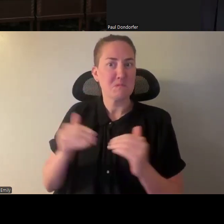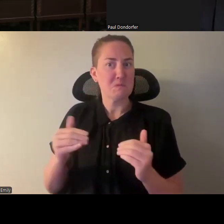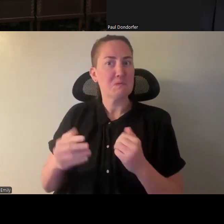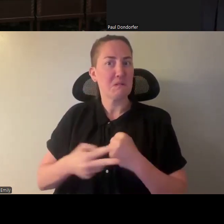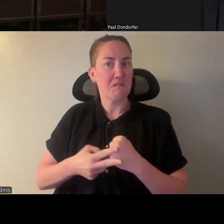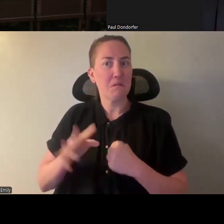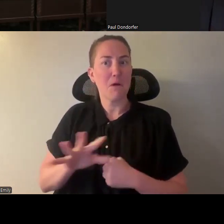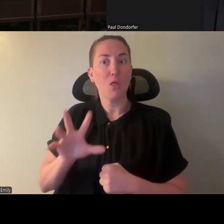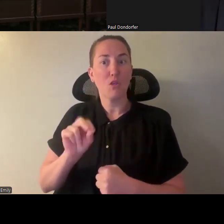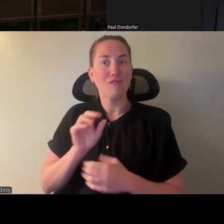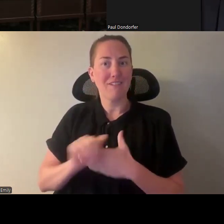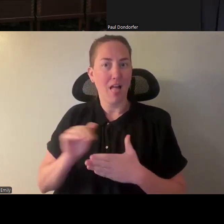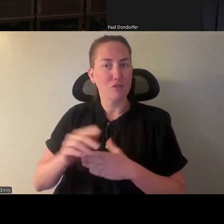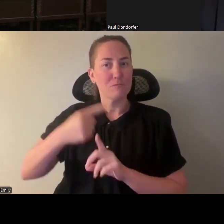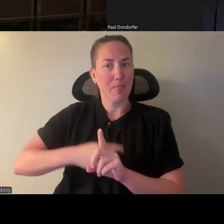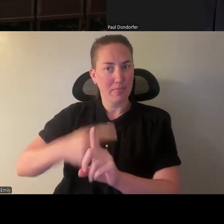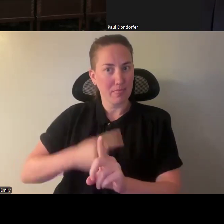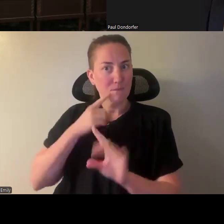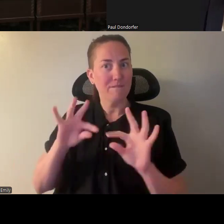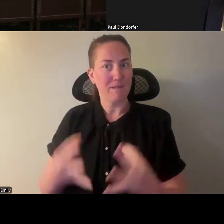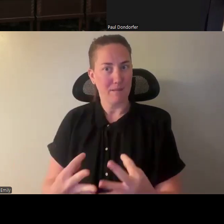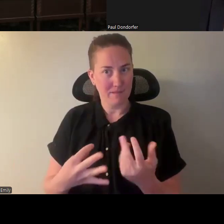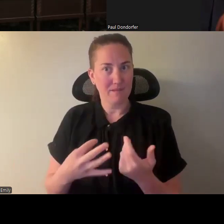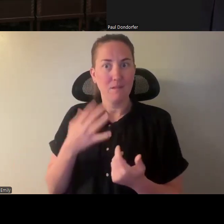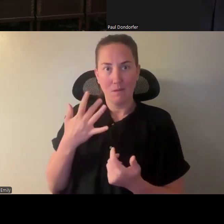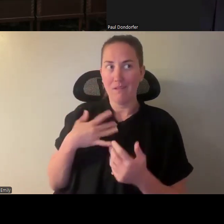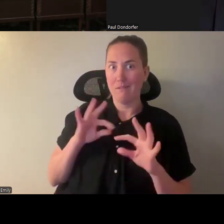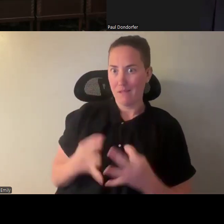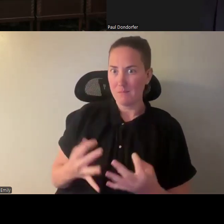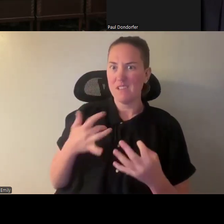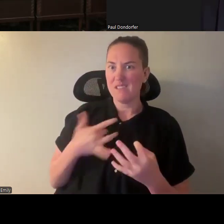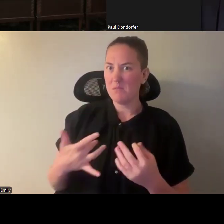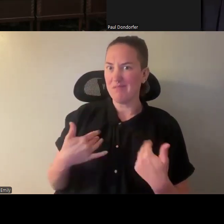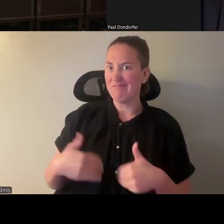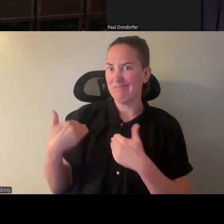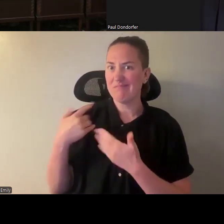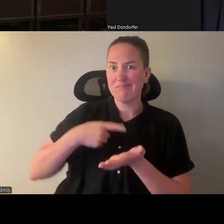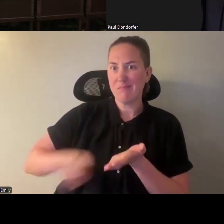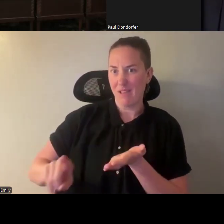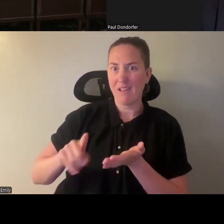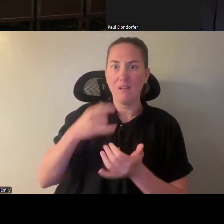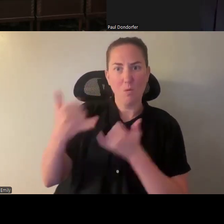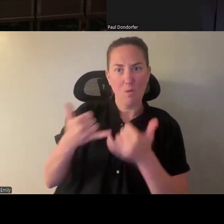$30 a month for families because families are the people who bear the cost of these calls